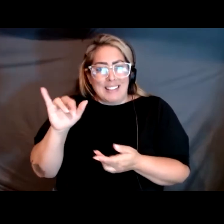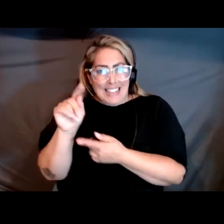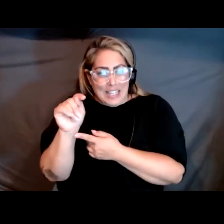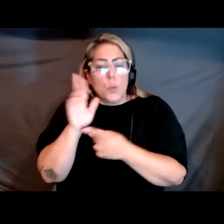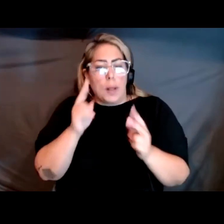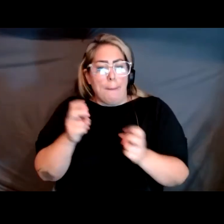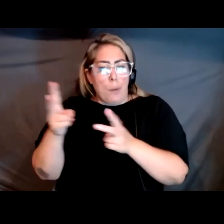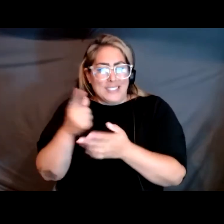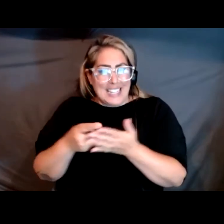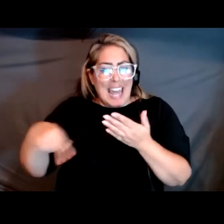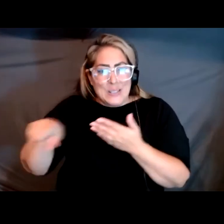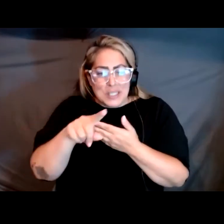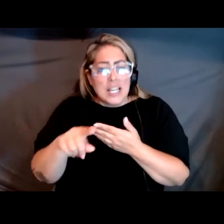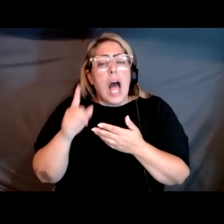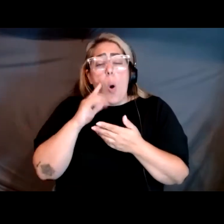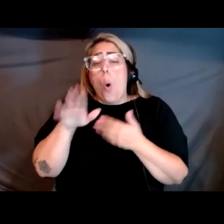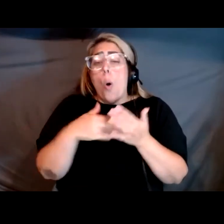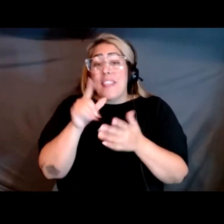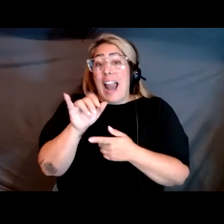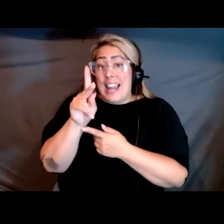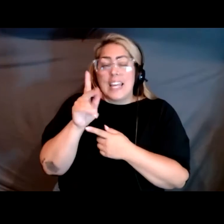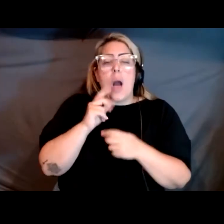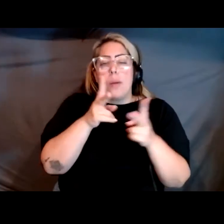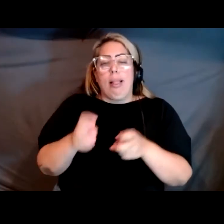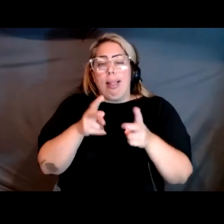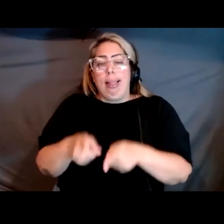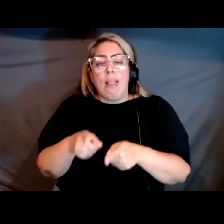We'll drop links into the chat for those two sites.